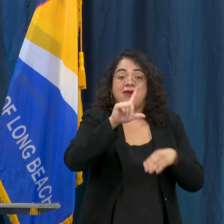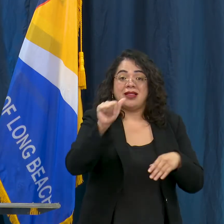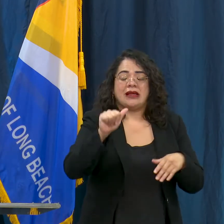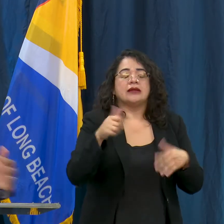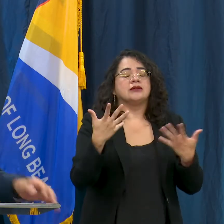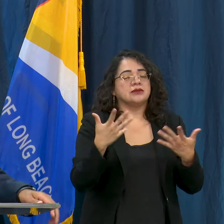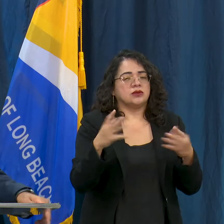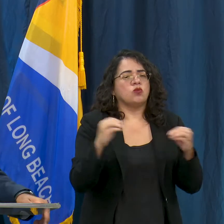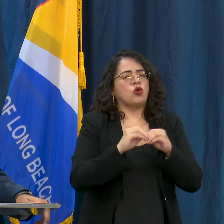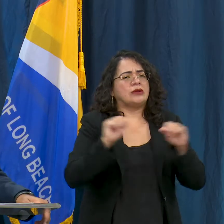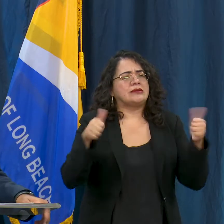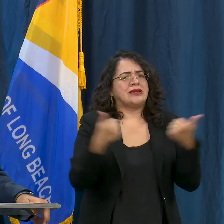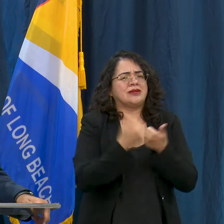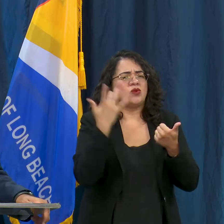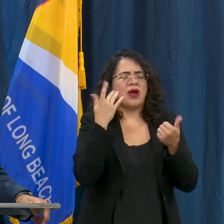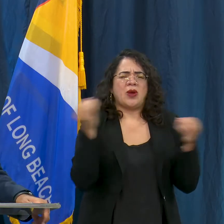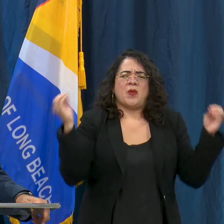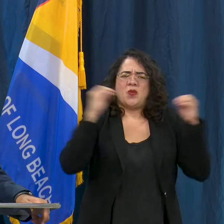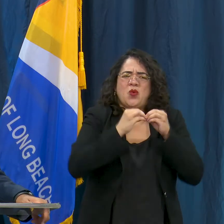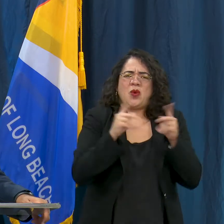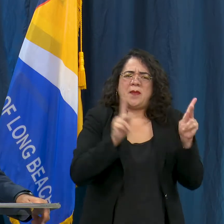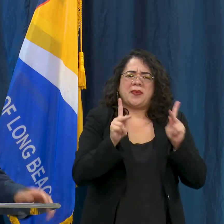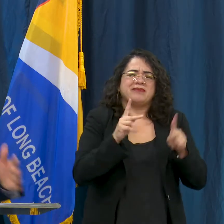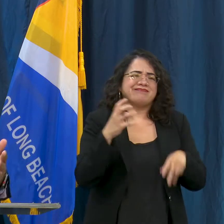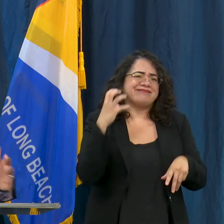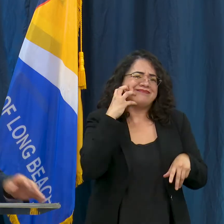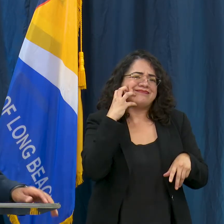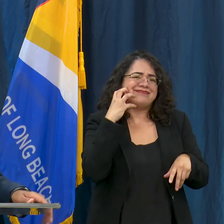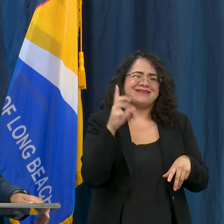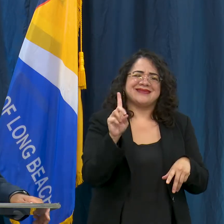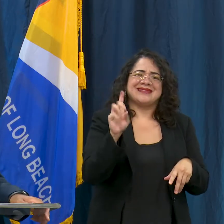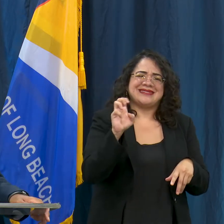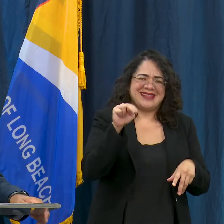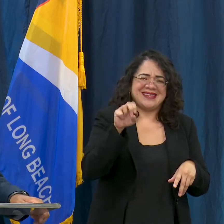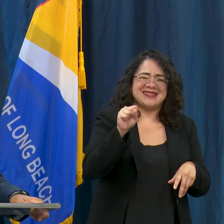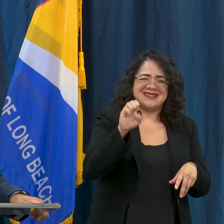less dense and so oftentimes the state or the Governor will declare and